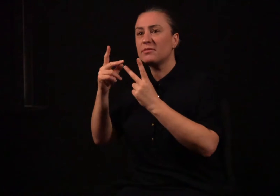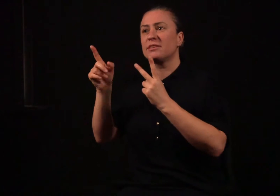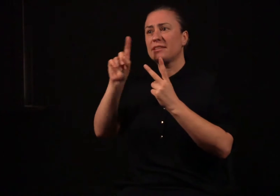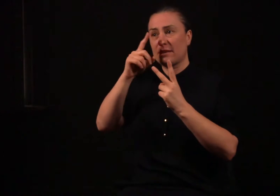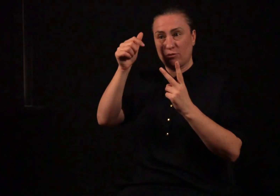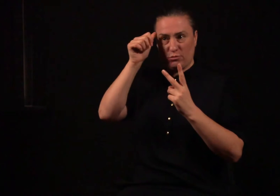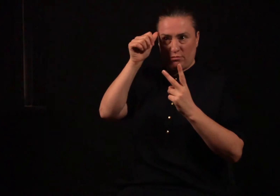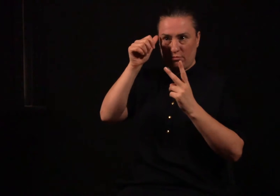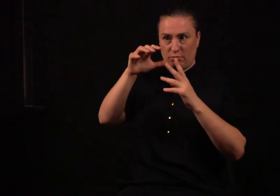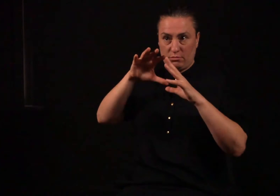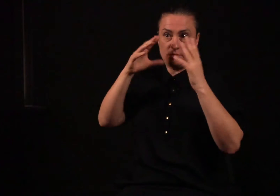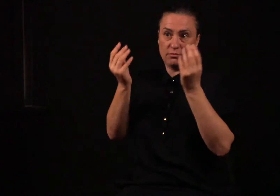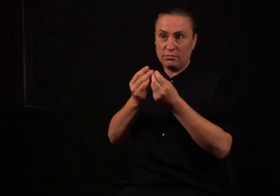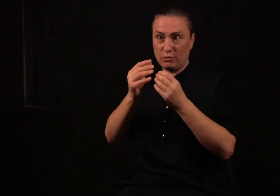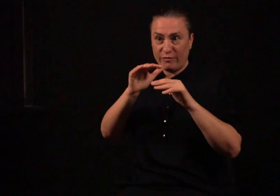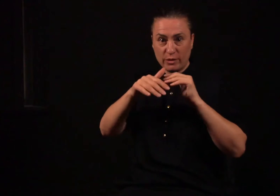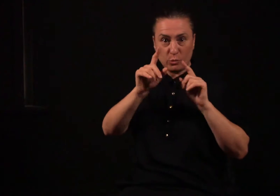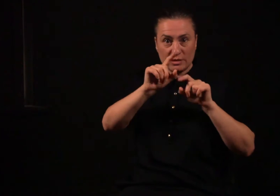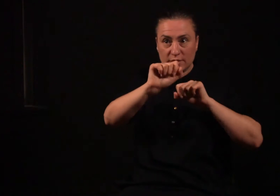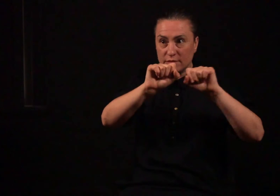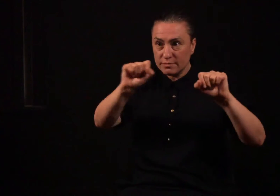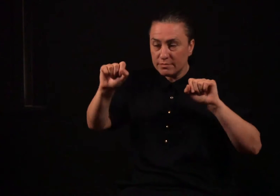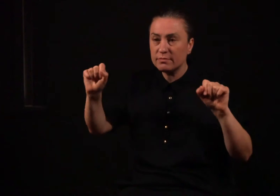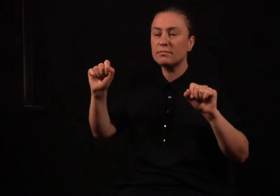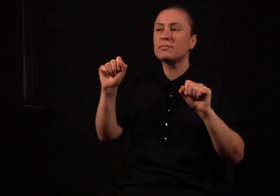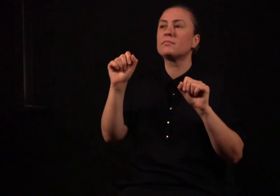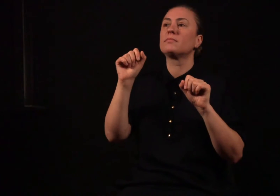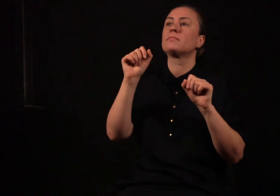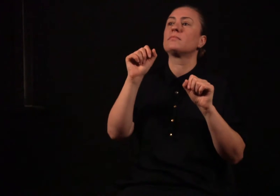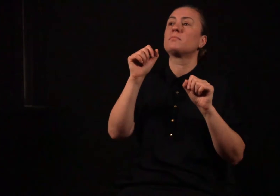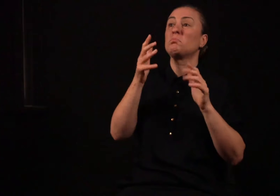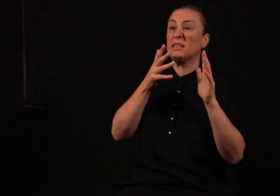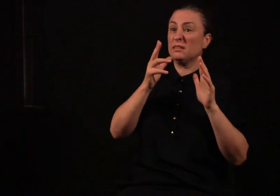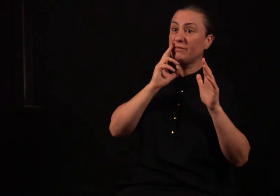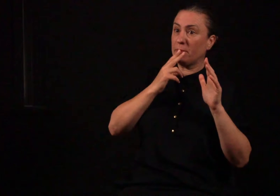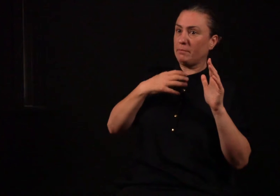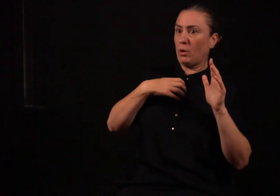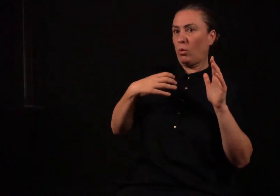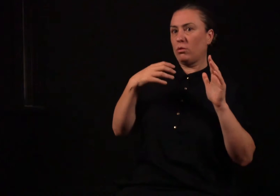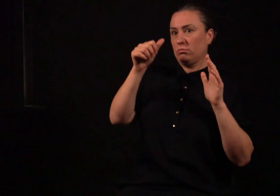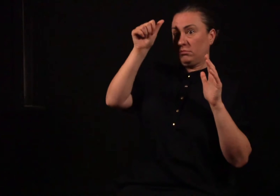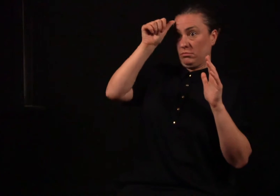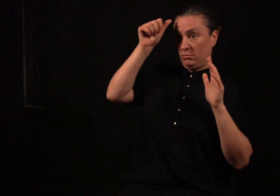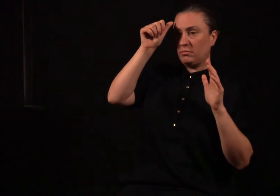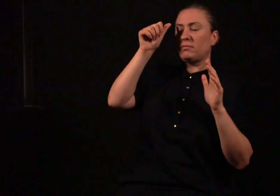at all different locations. It's impossible for them to know about every particular situation.